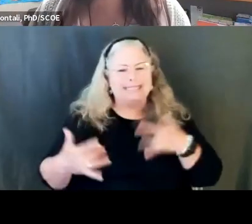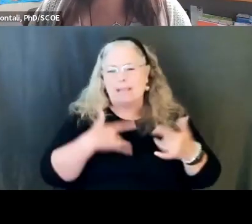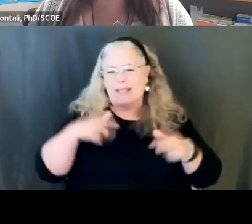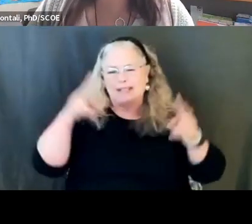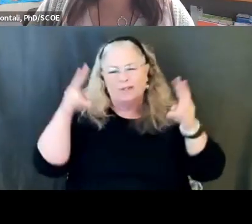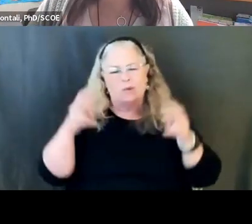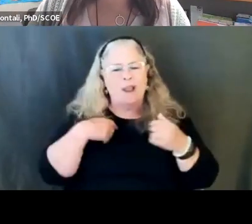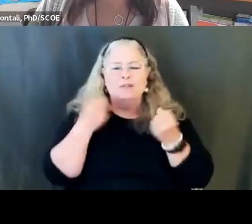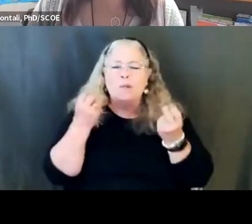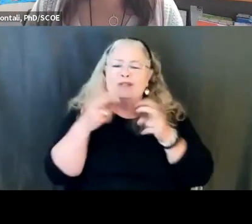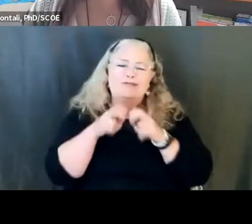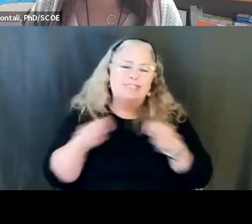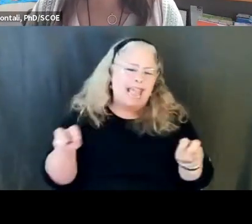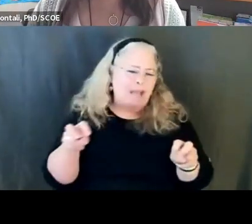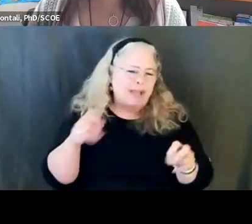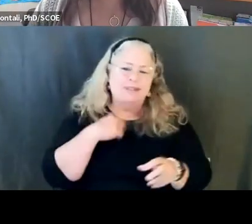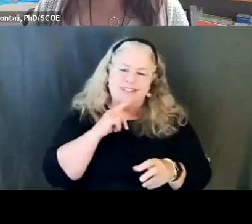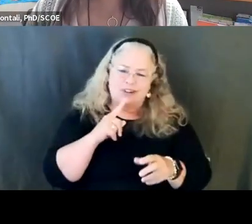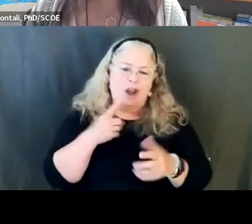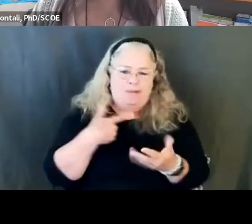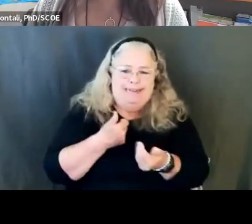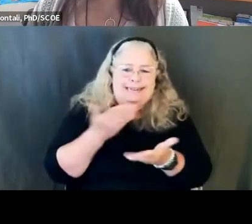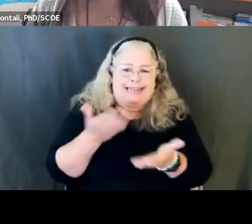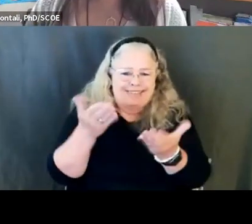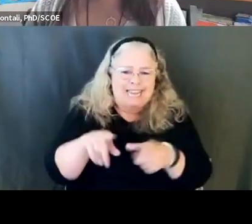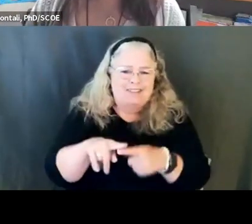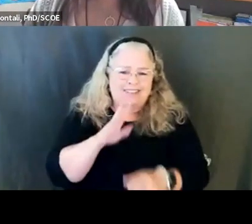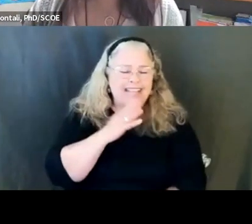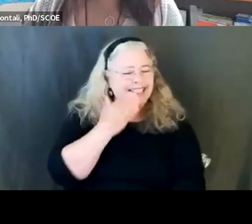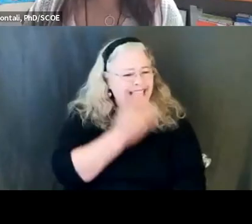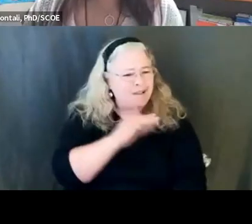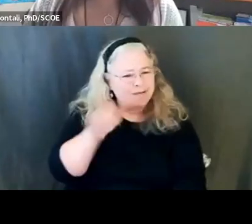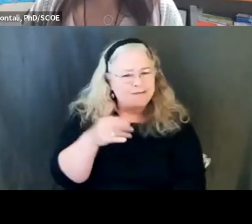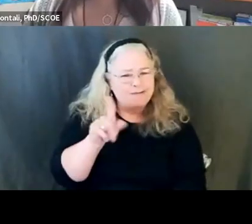great panelists I want to share this the space. Lillie Moffett: Thank you Julie. It's always a joy